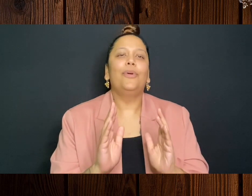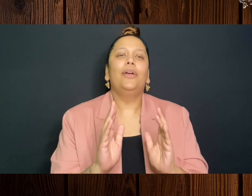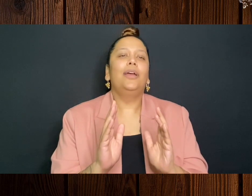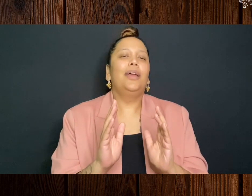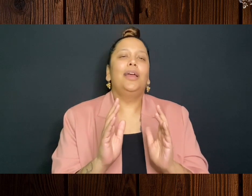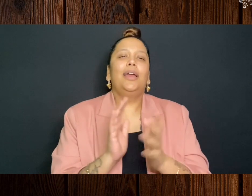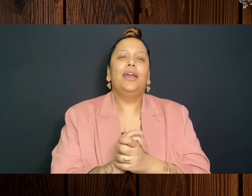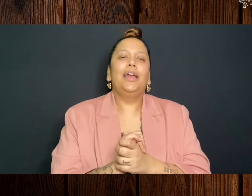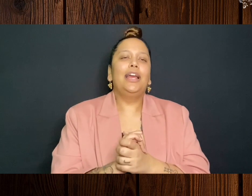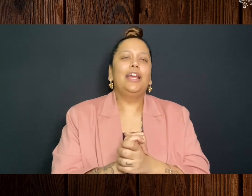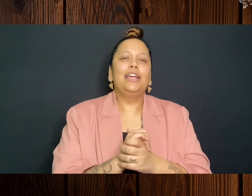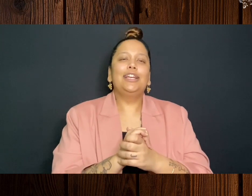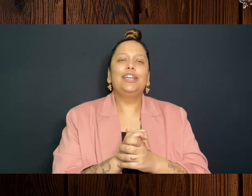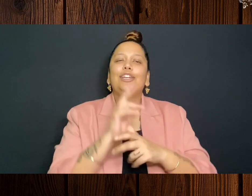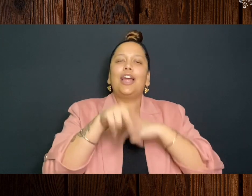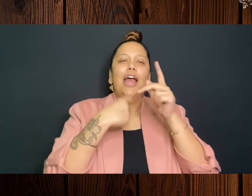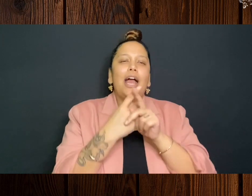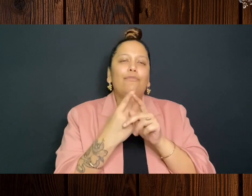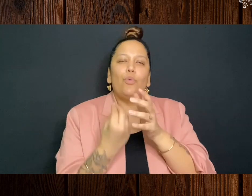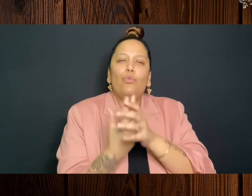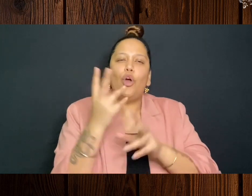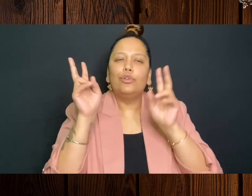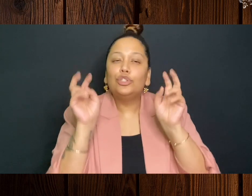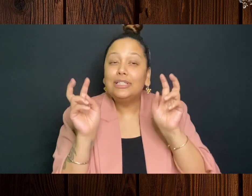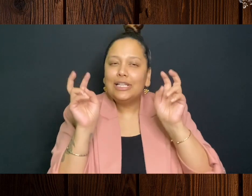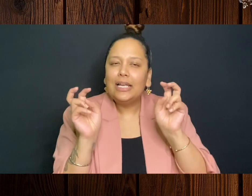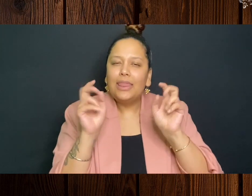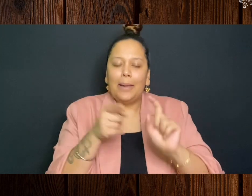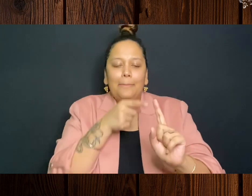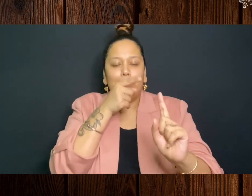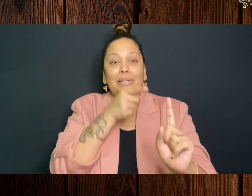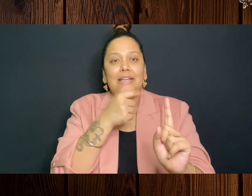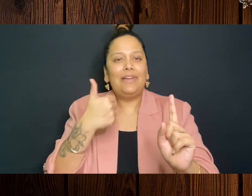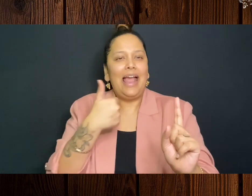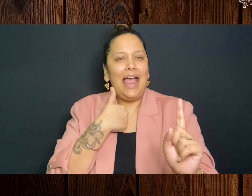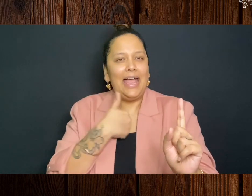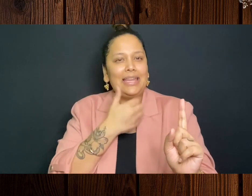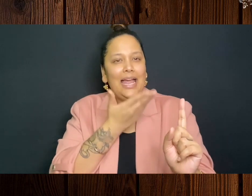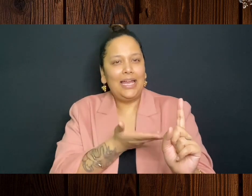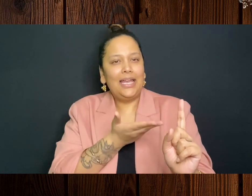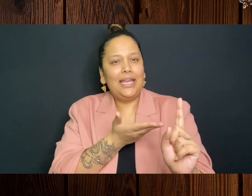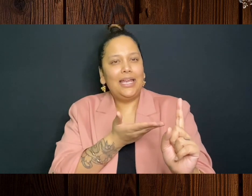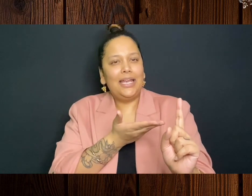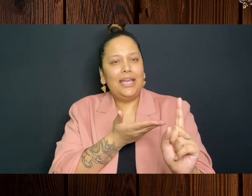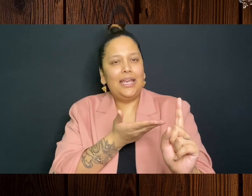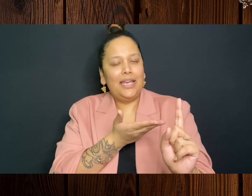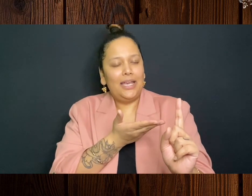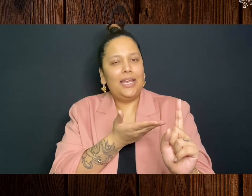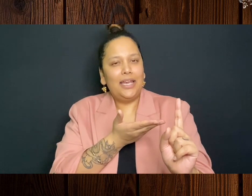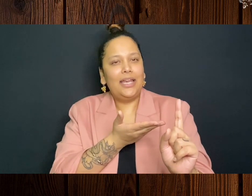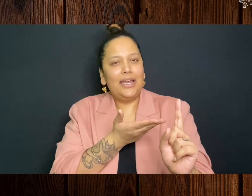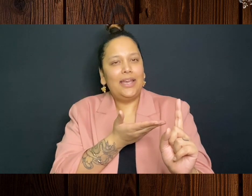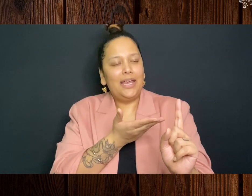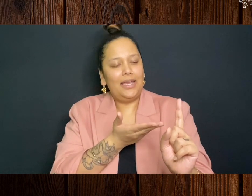the genre to grow, right? And this can be specific to Canada,